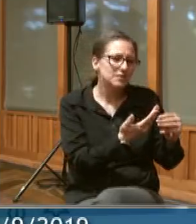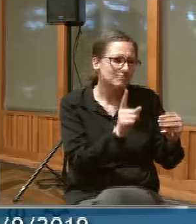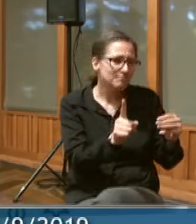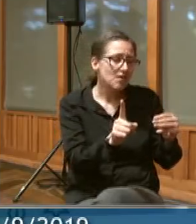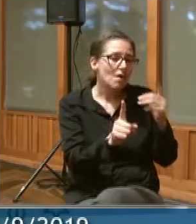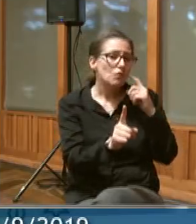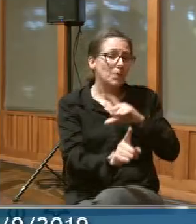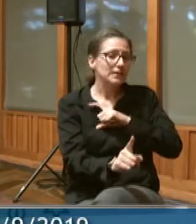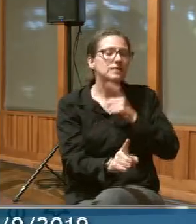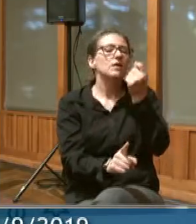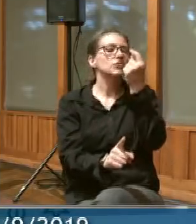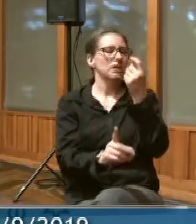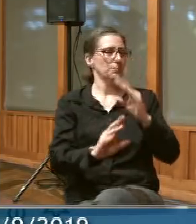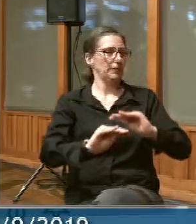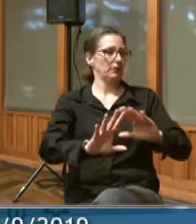SOME CHOICES, FOR EXAMPLE, DEFUNDING SOME PROMS IN PLACE